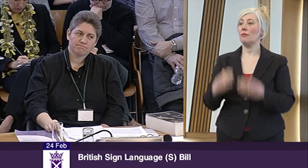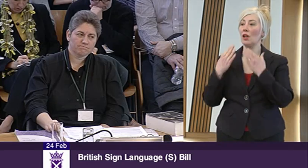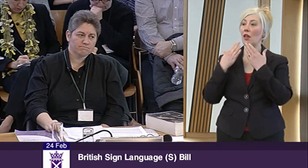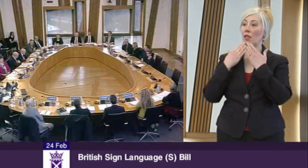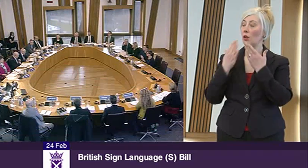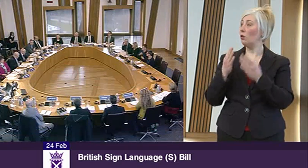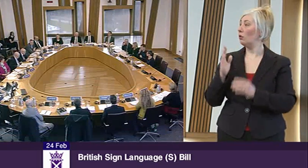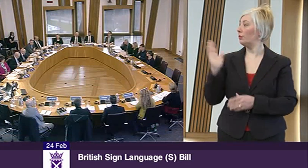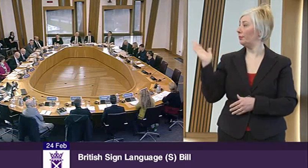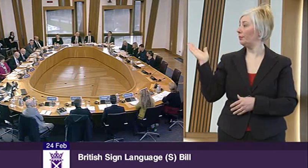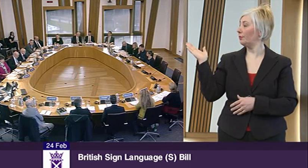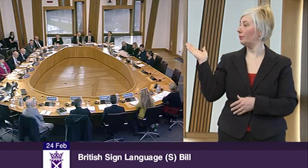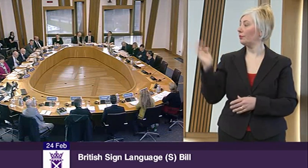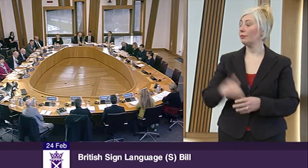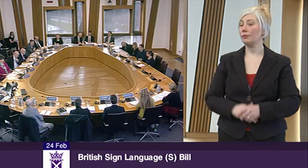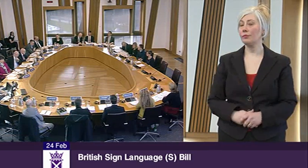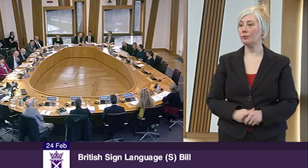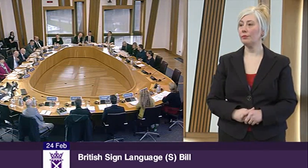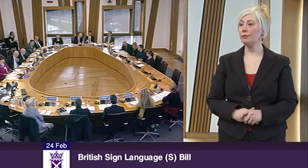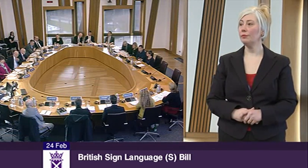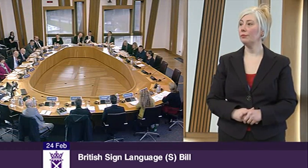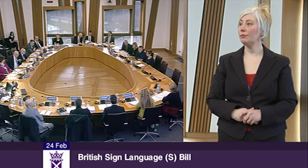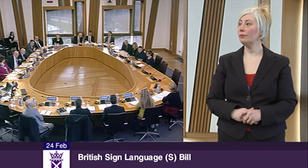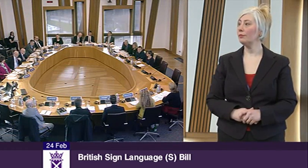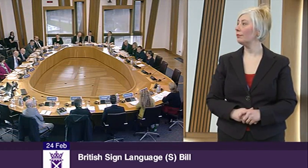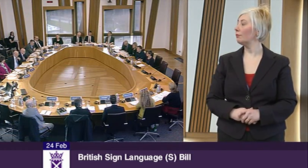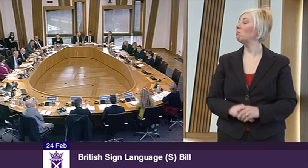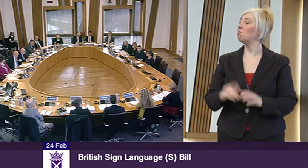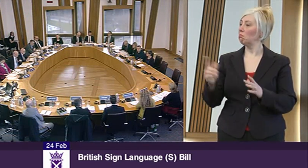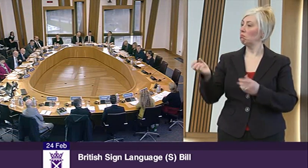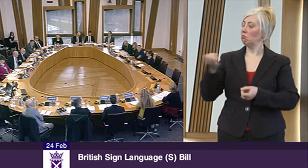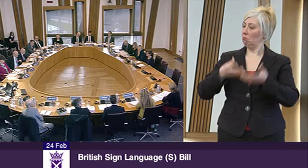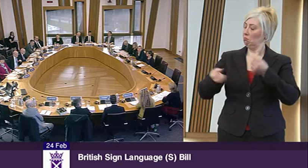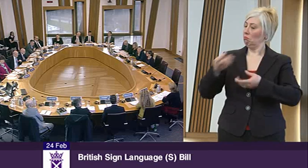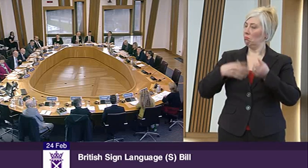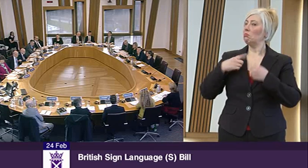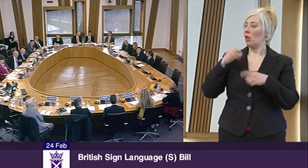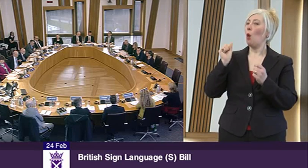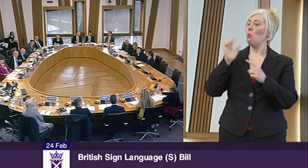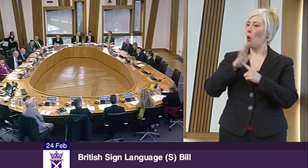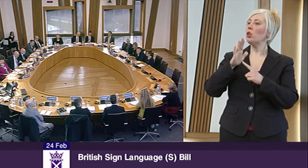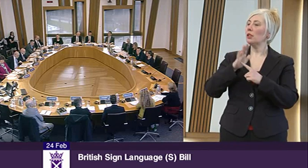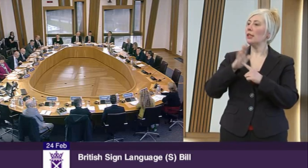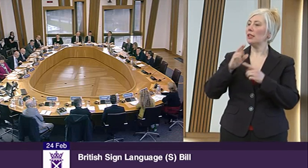Gordon MacDonald: We just heard how important it is to have plans in place. However, we